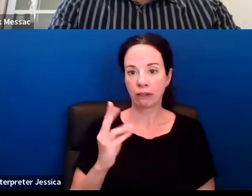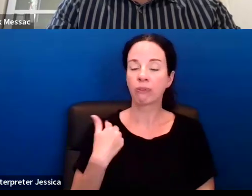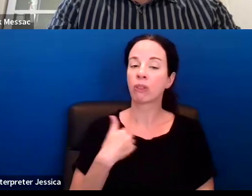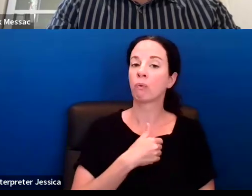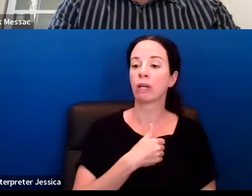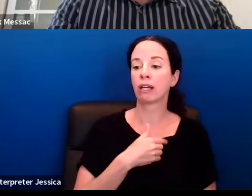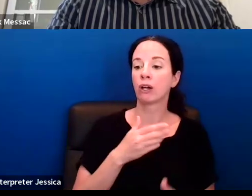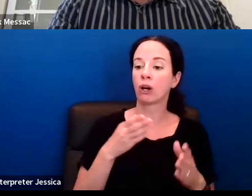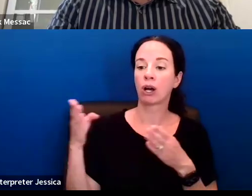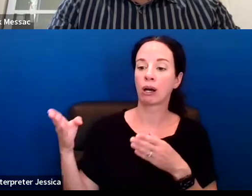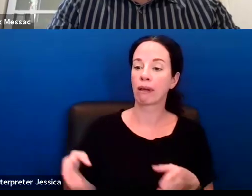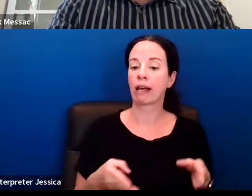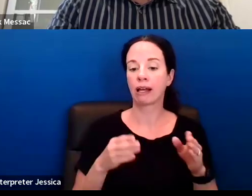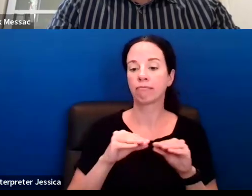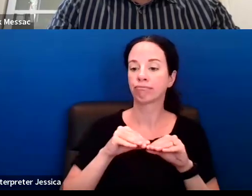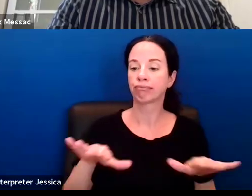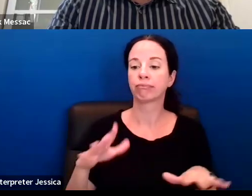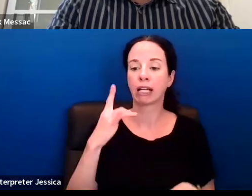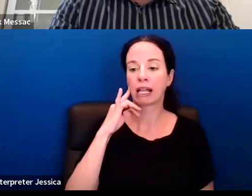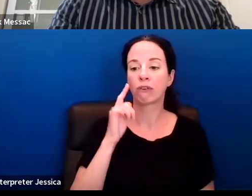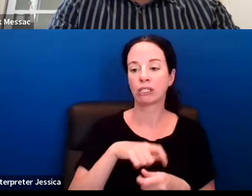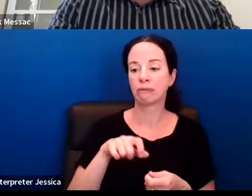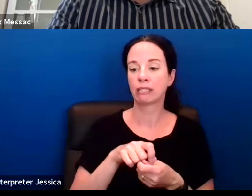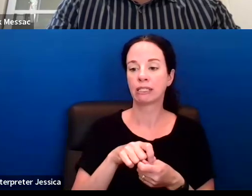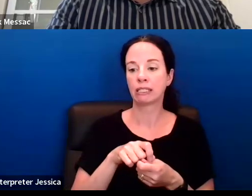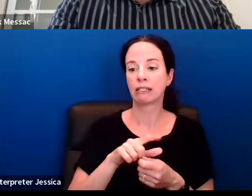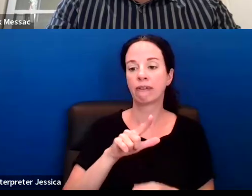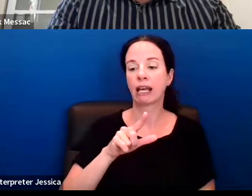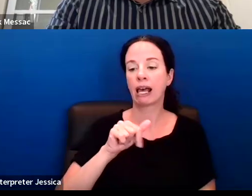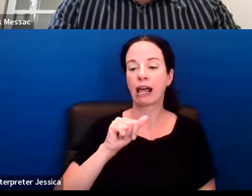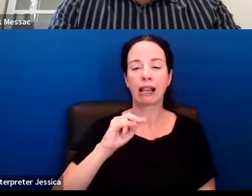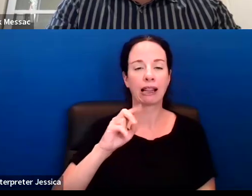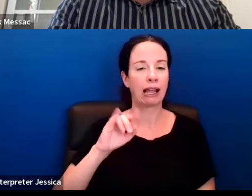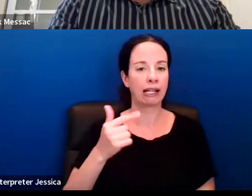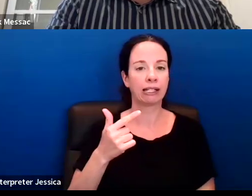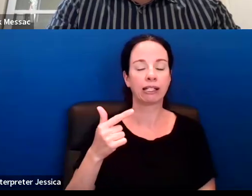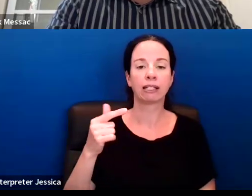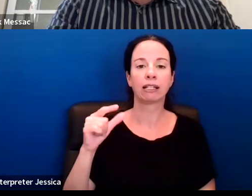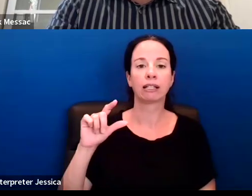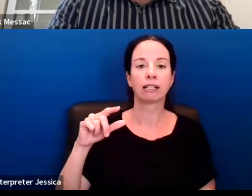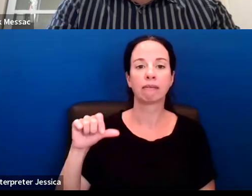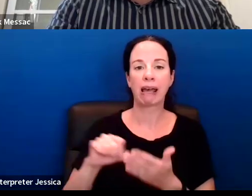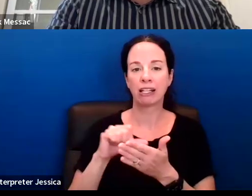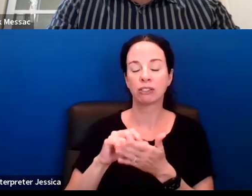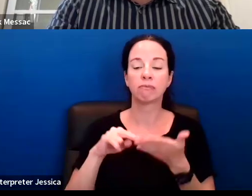on launching a California-specific landing page that will help direct the other community-based